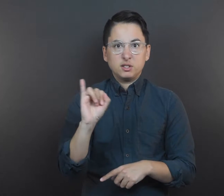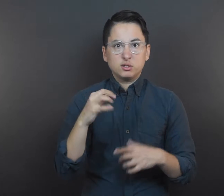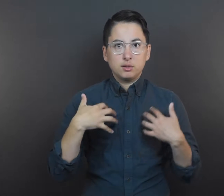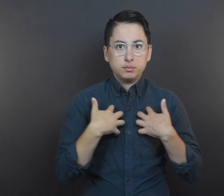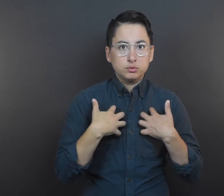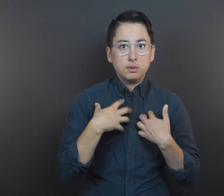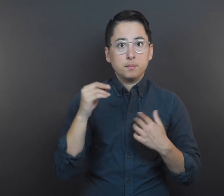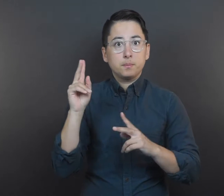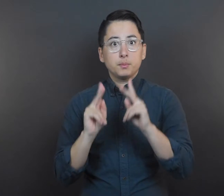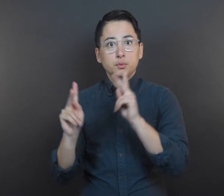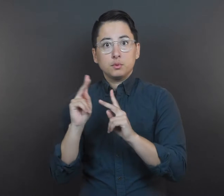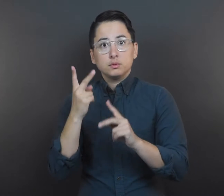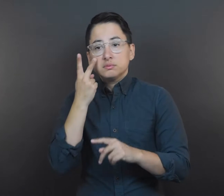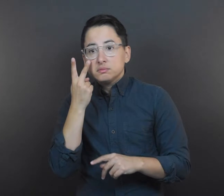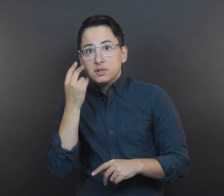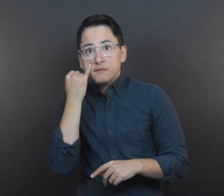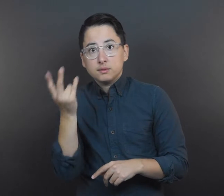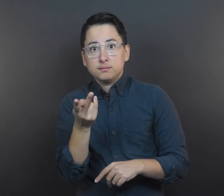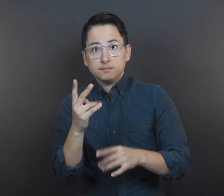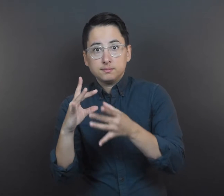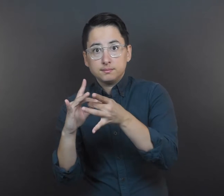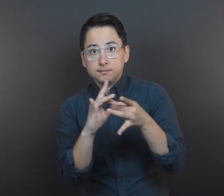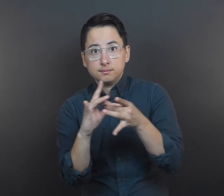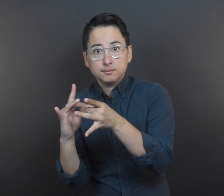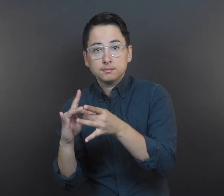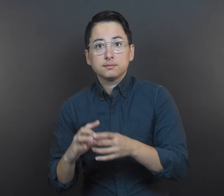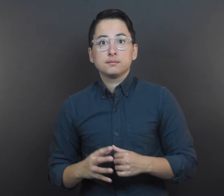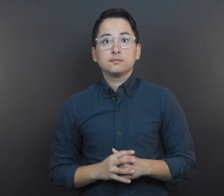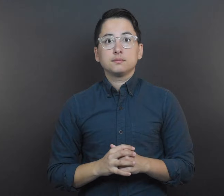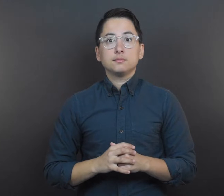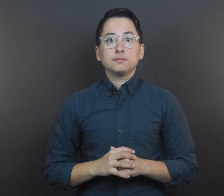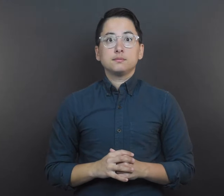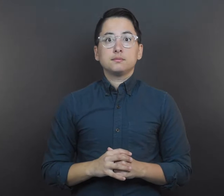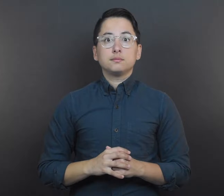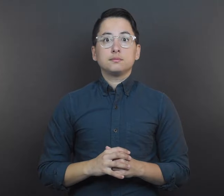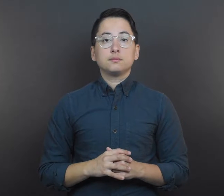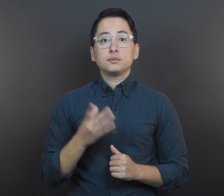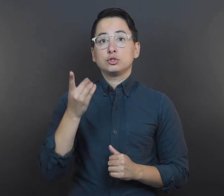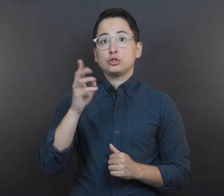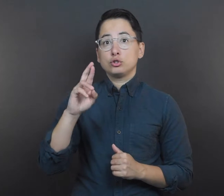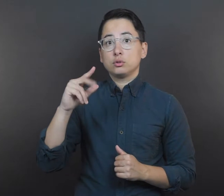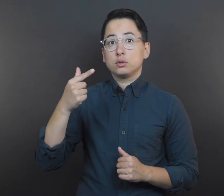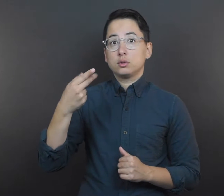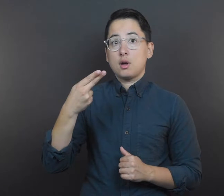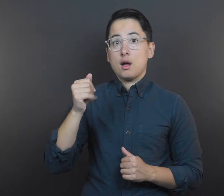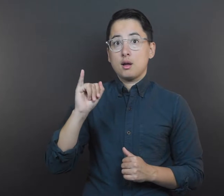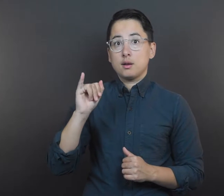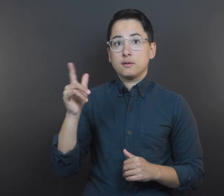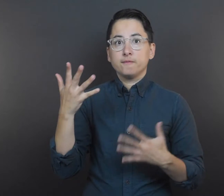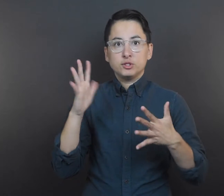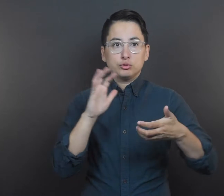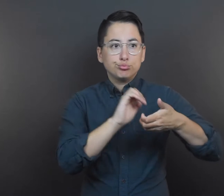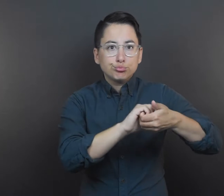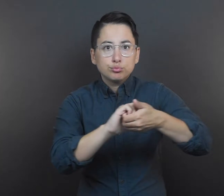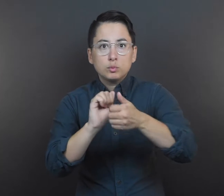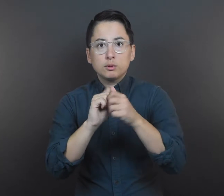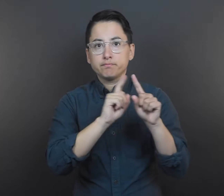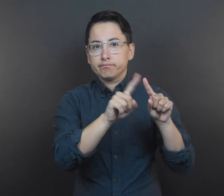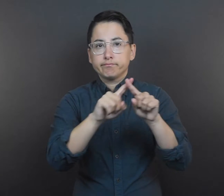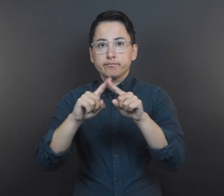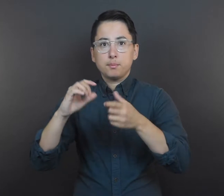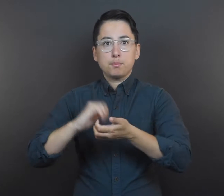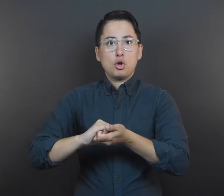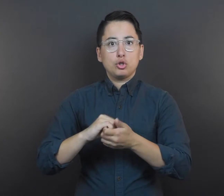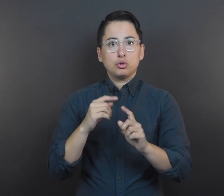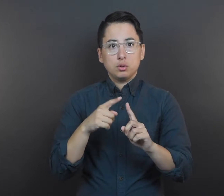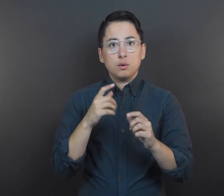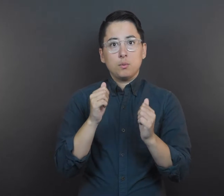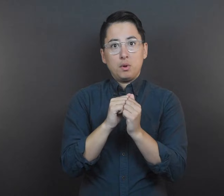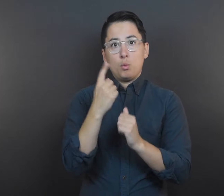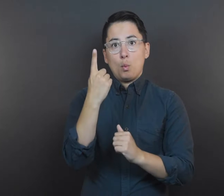diagnostic analyses of samples from infected animals and people to see if they are linked.